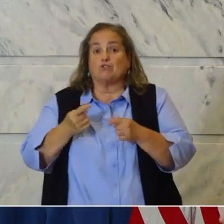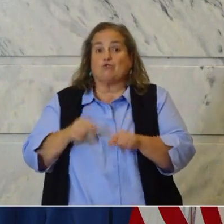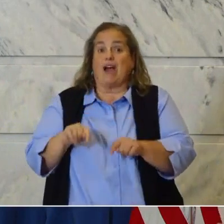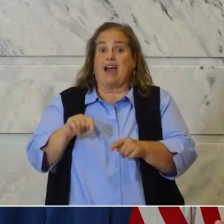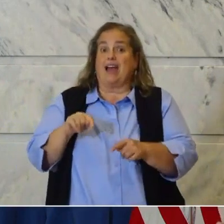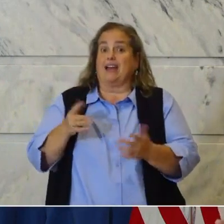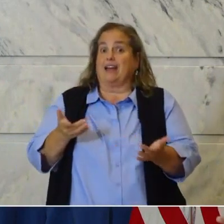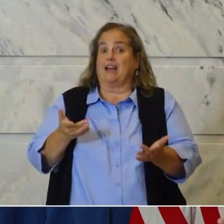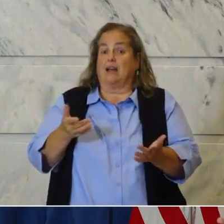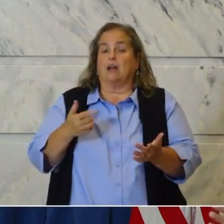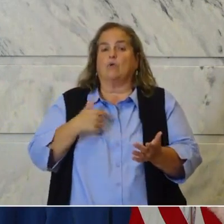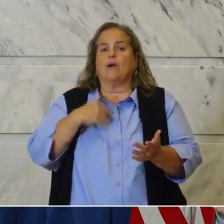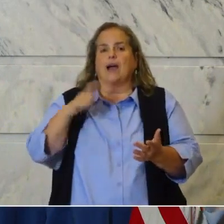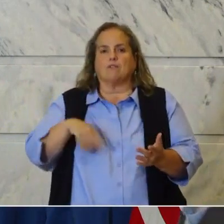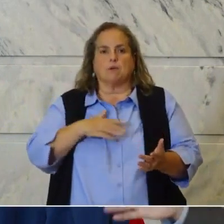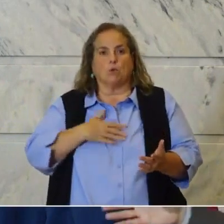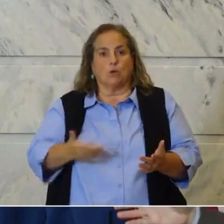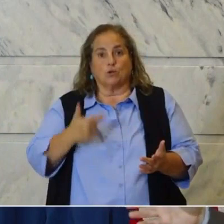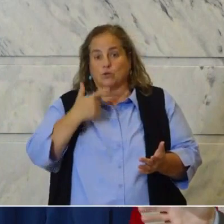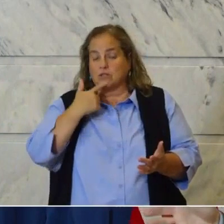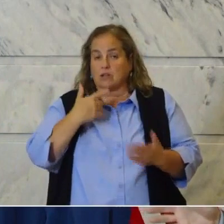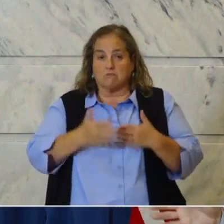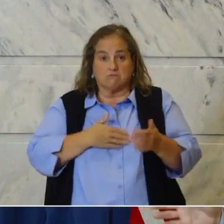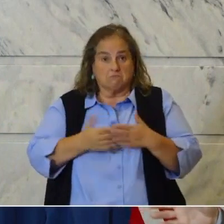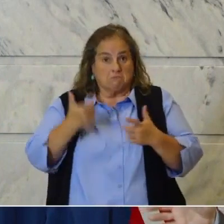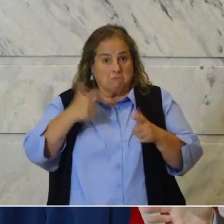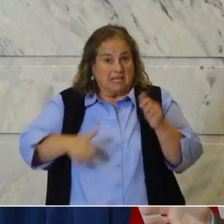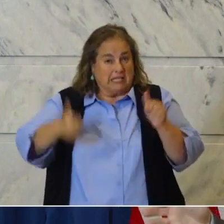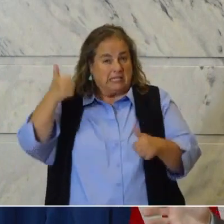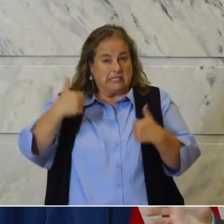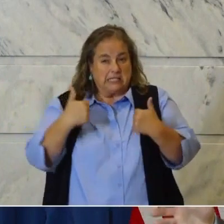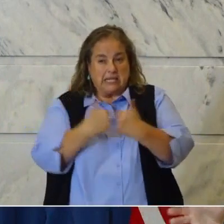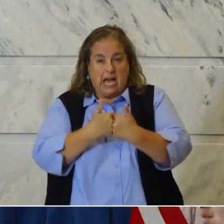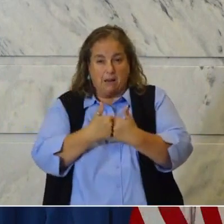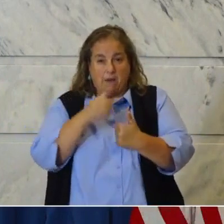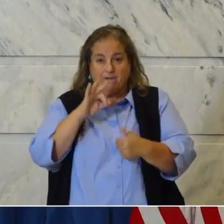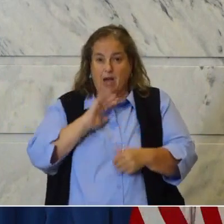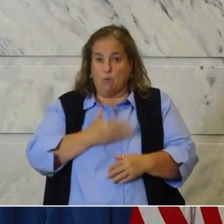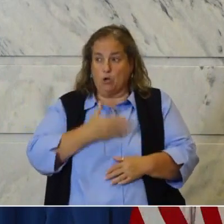say, being with the biggest game of our season next week, if we had a lineman